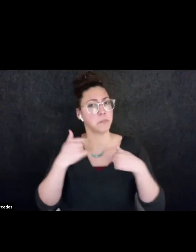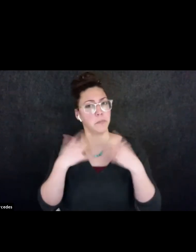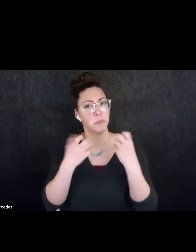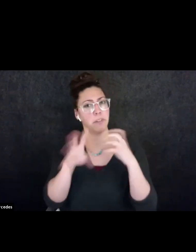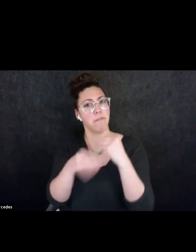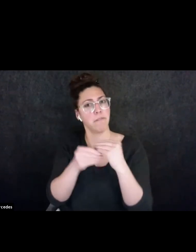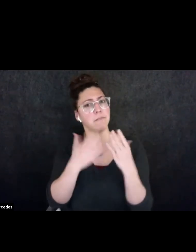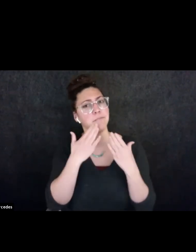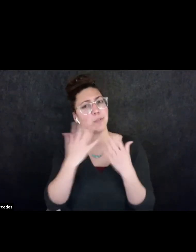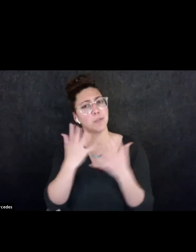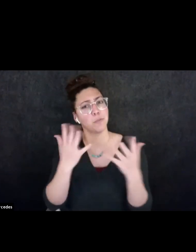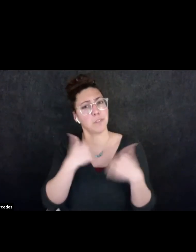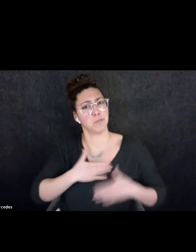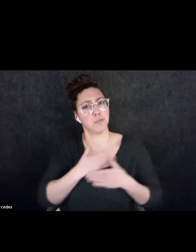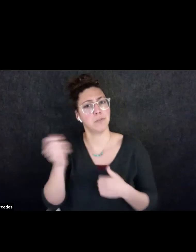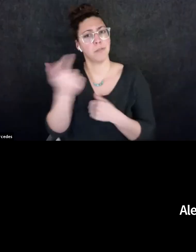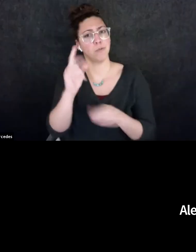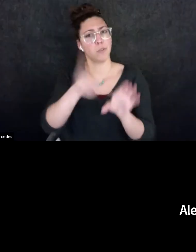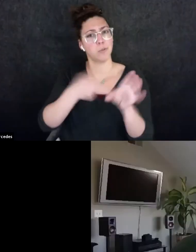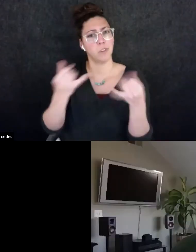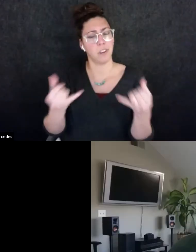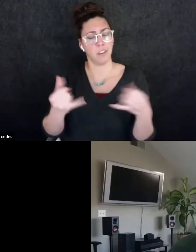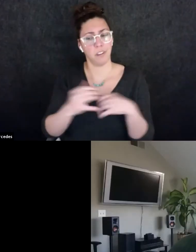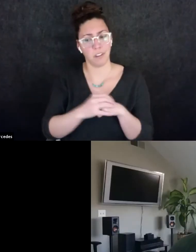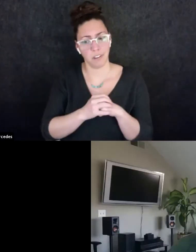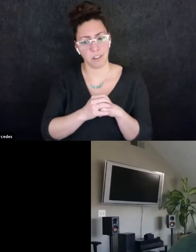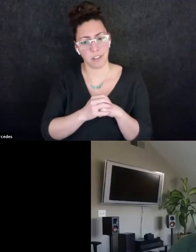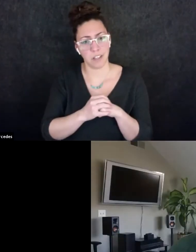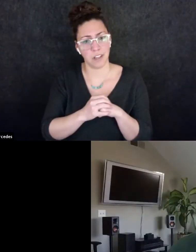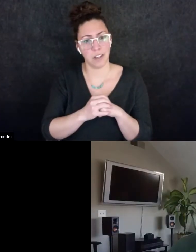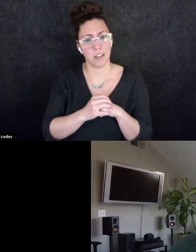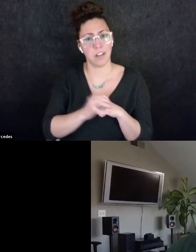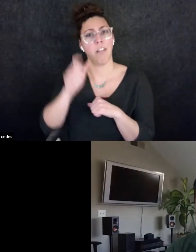everyone who was able to join us today. The session has been recorded, and we will be